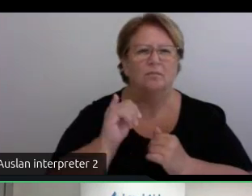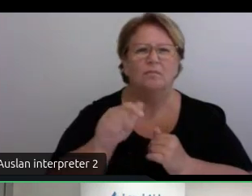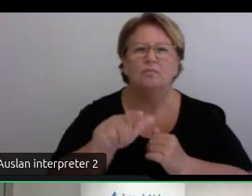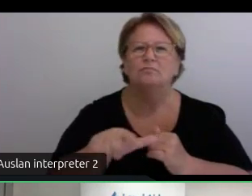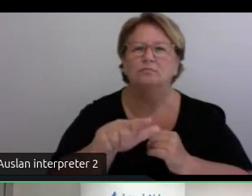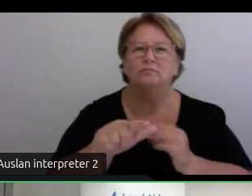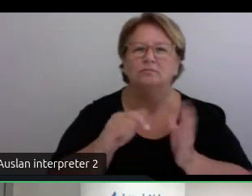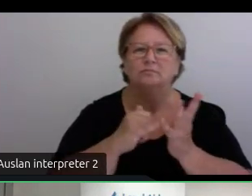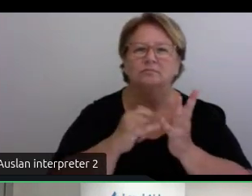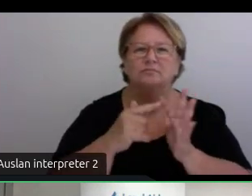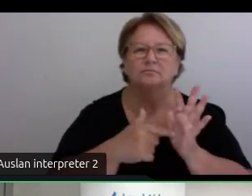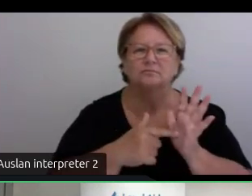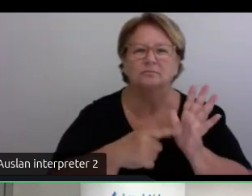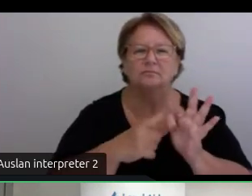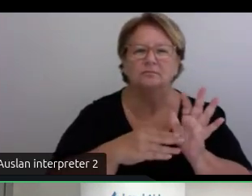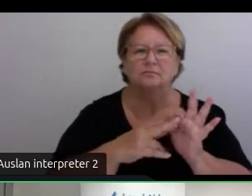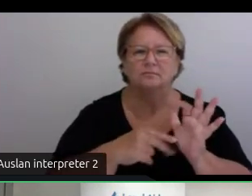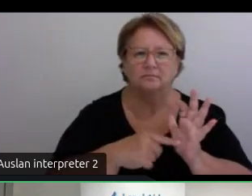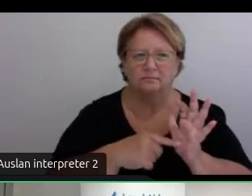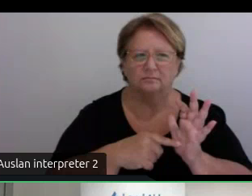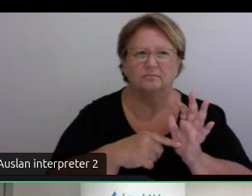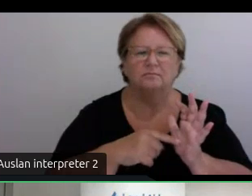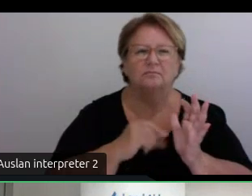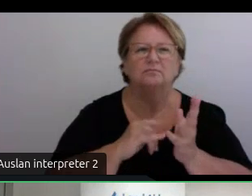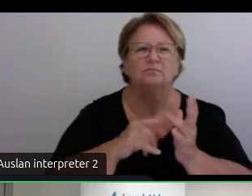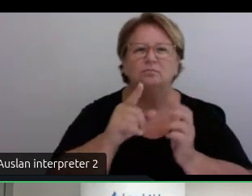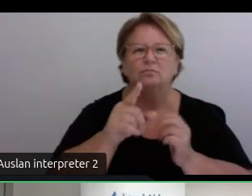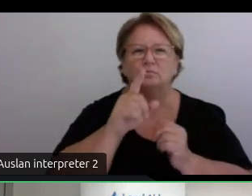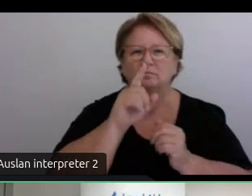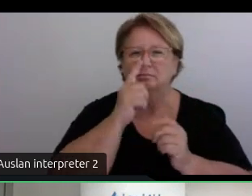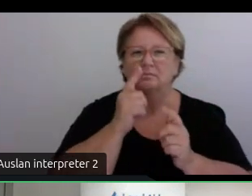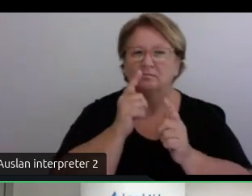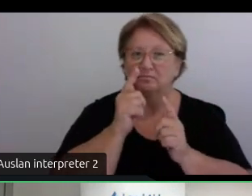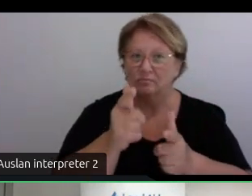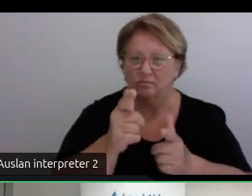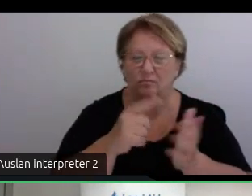property settlement. For property settling. That's right. So, you know, you don't you can't be forced